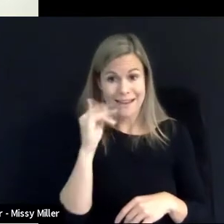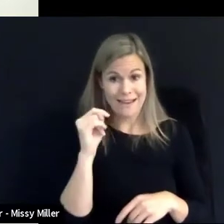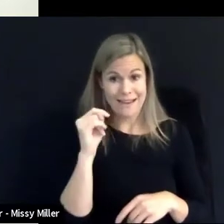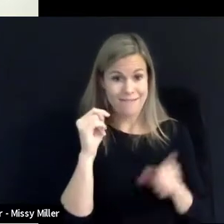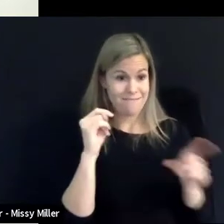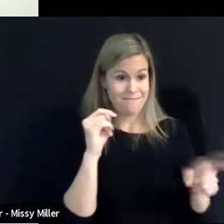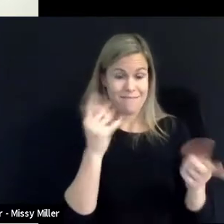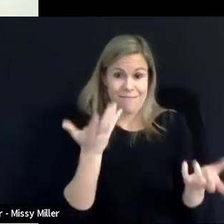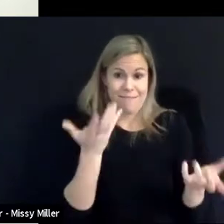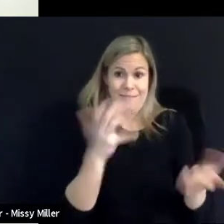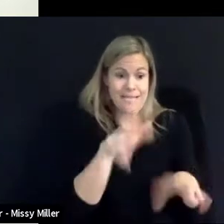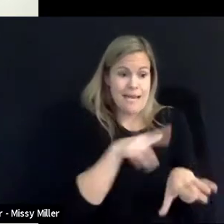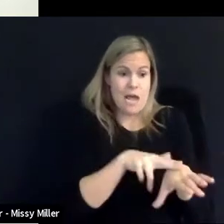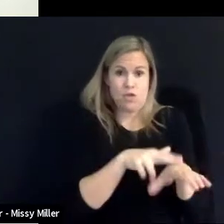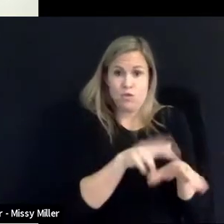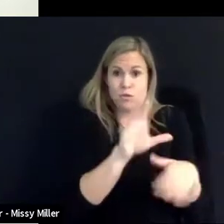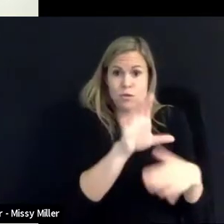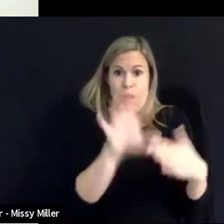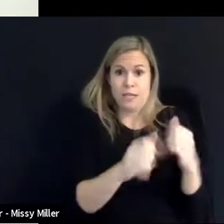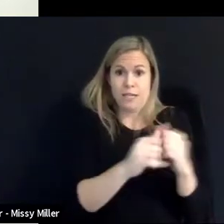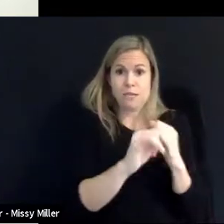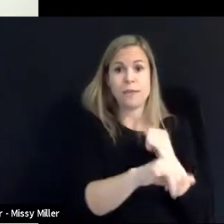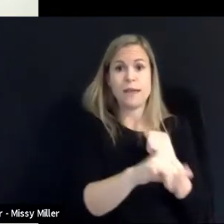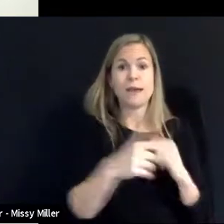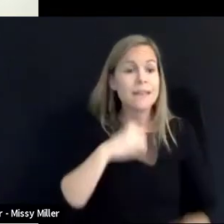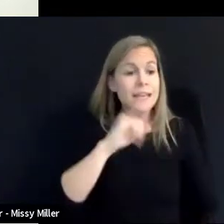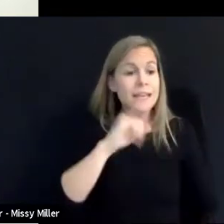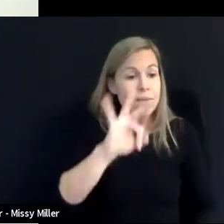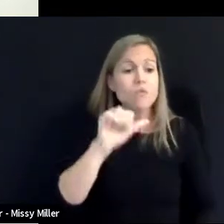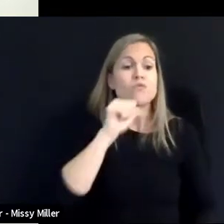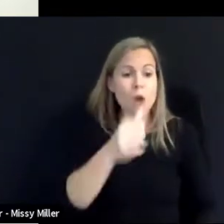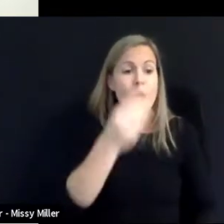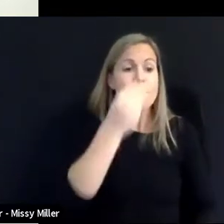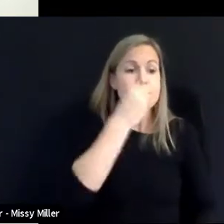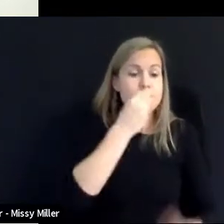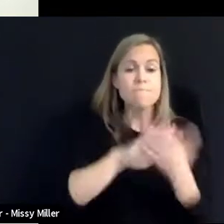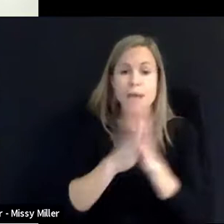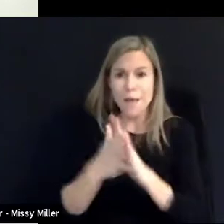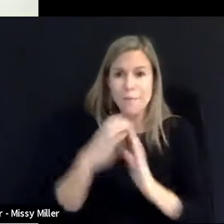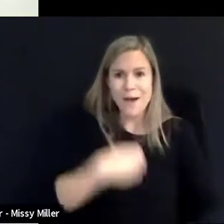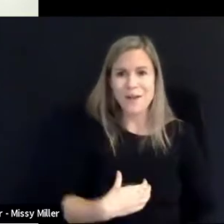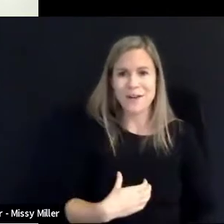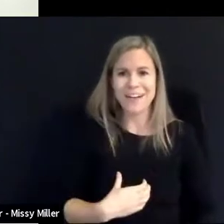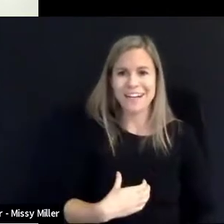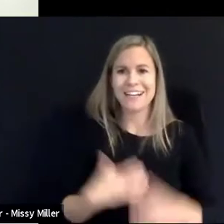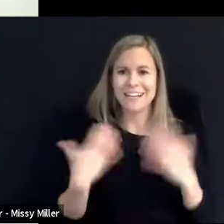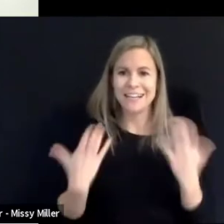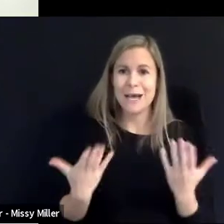If you don't eat, you're hungry. And how often do we want to be that bad parent?